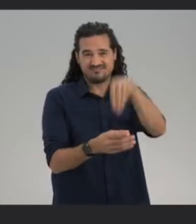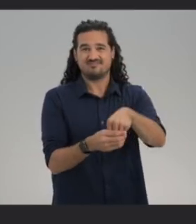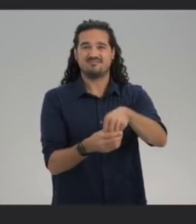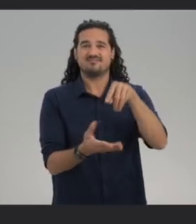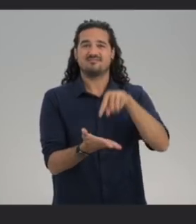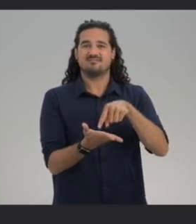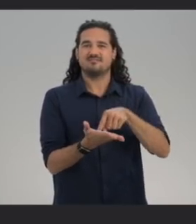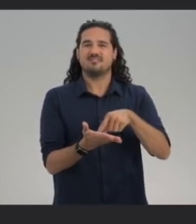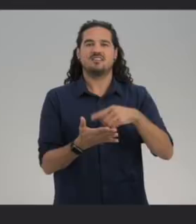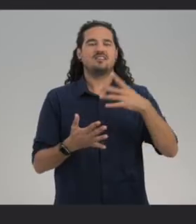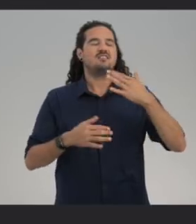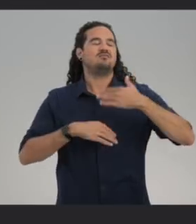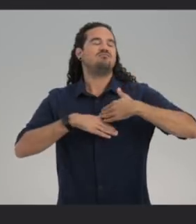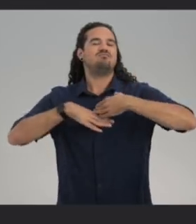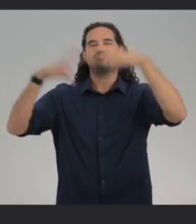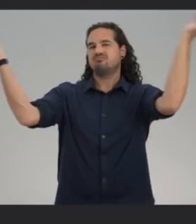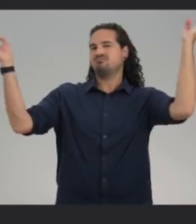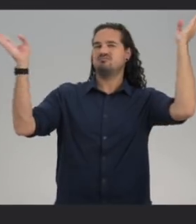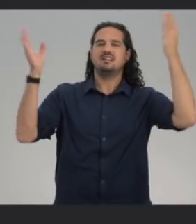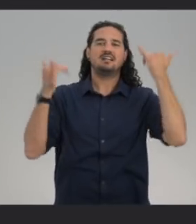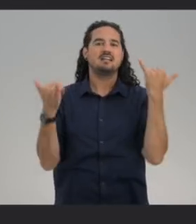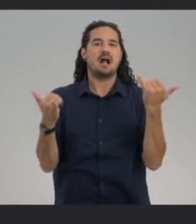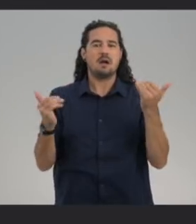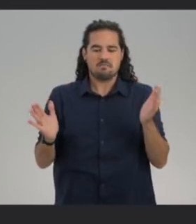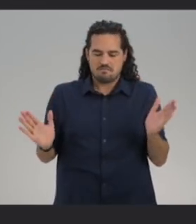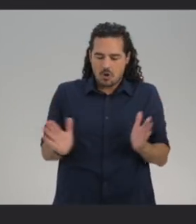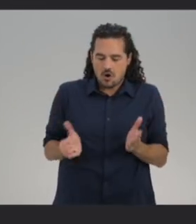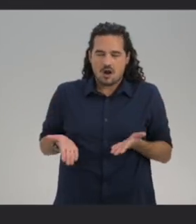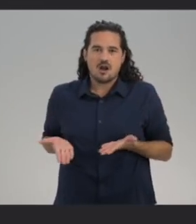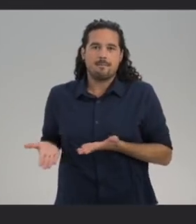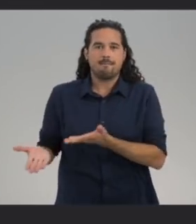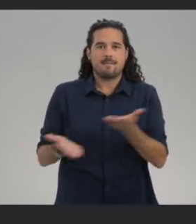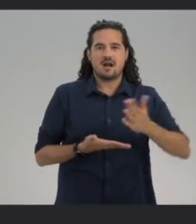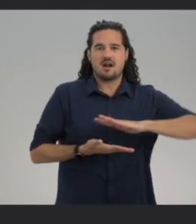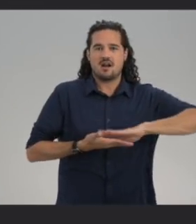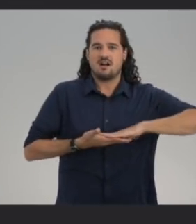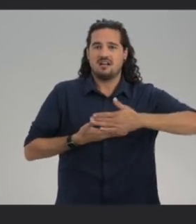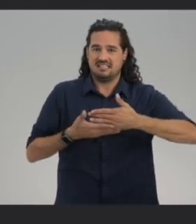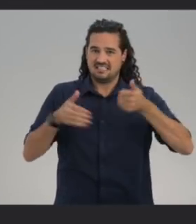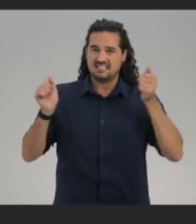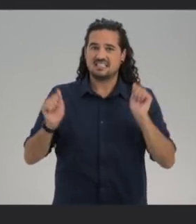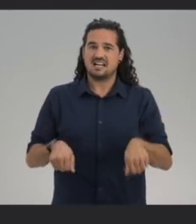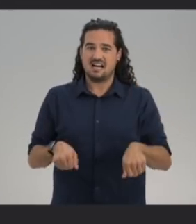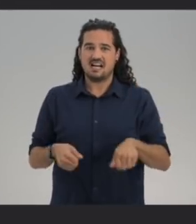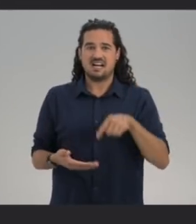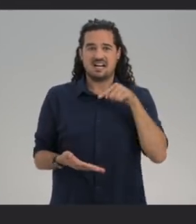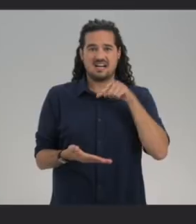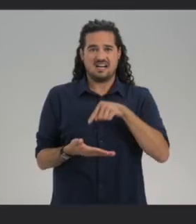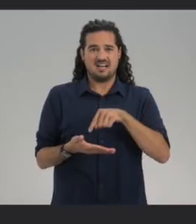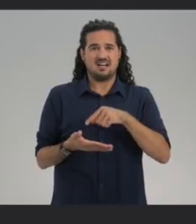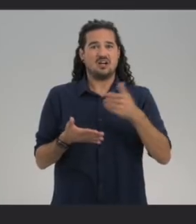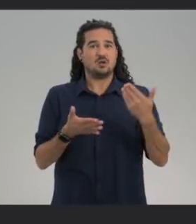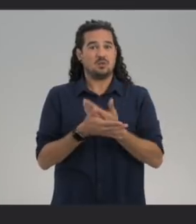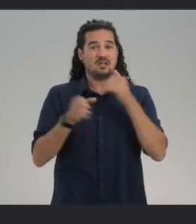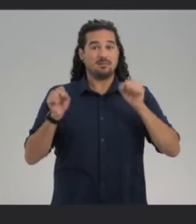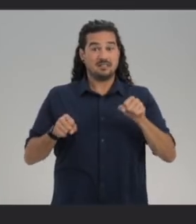it shatters the limits of what a compact pro notebook can do. And with all this performance and new capabilities,